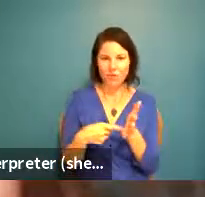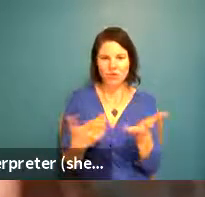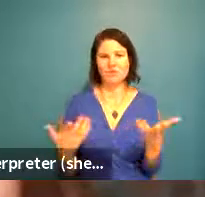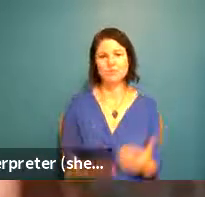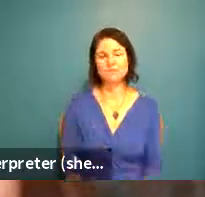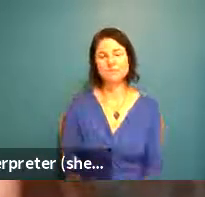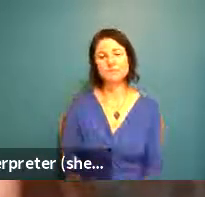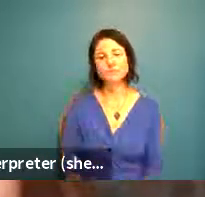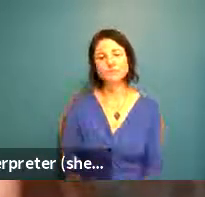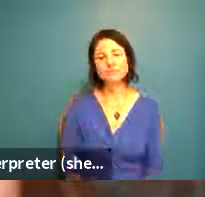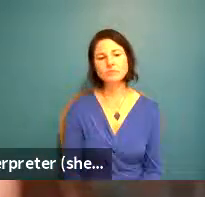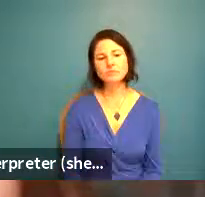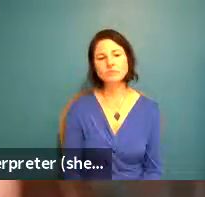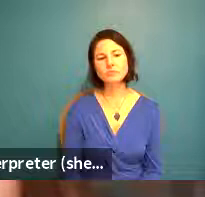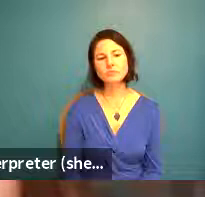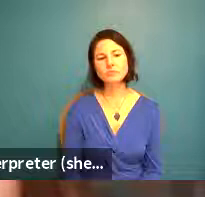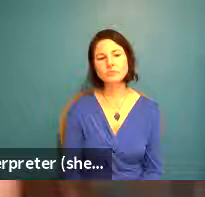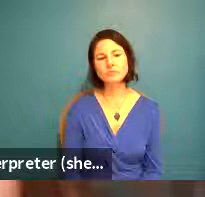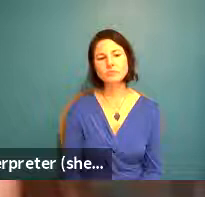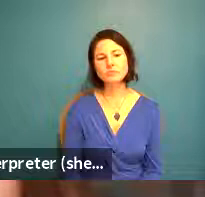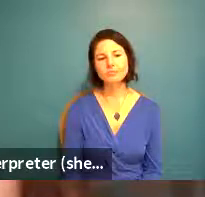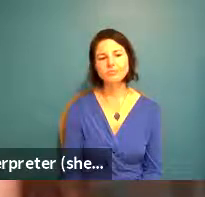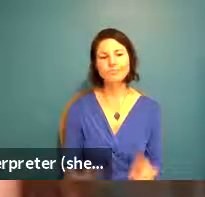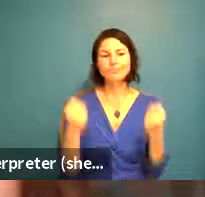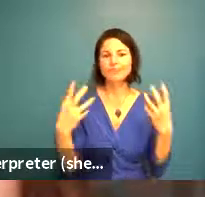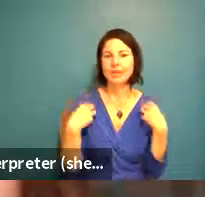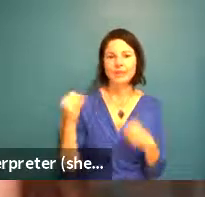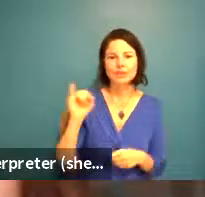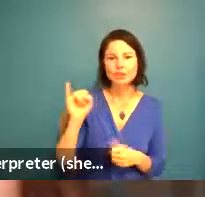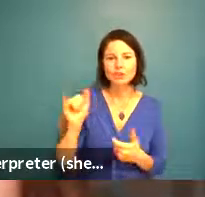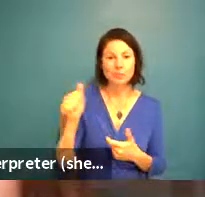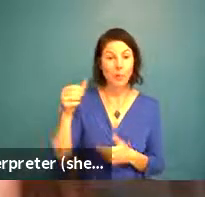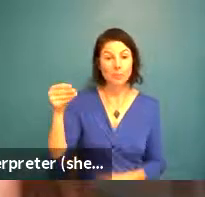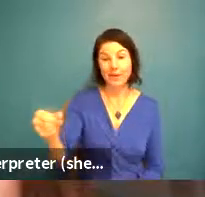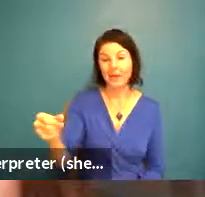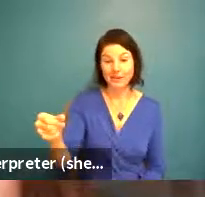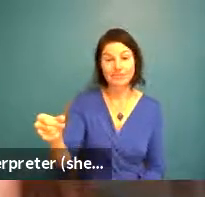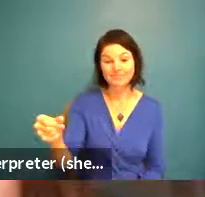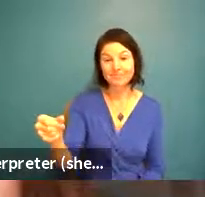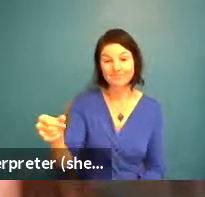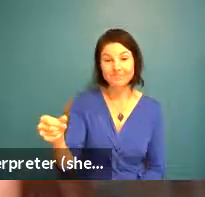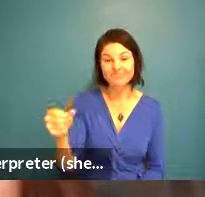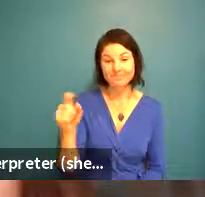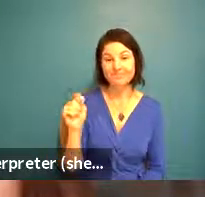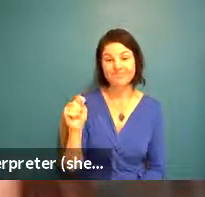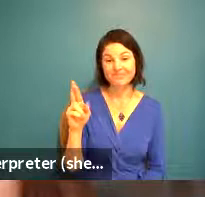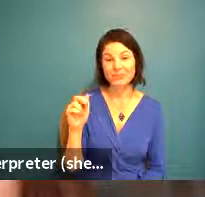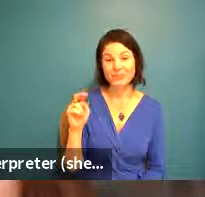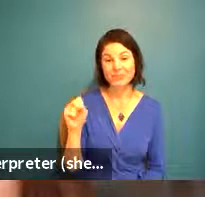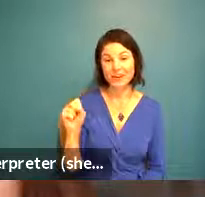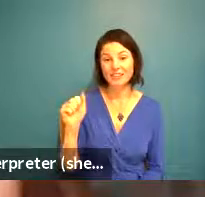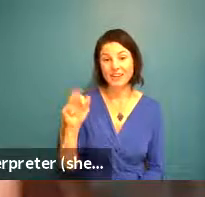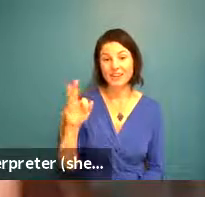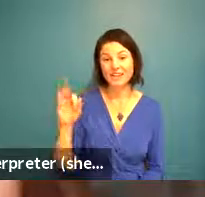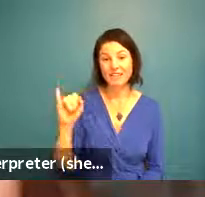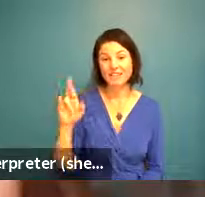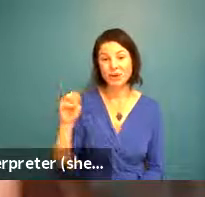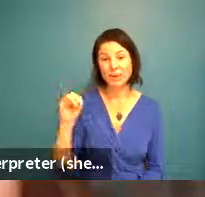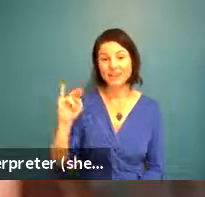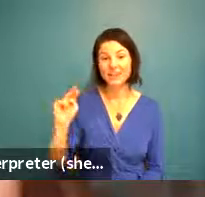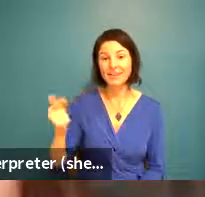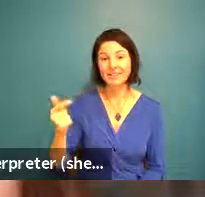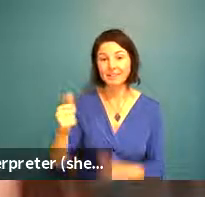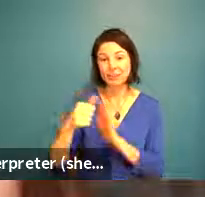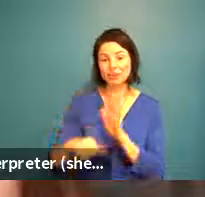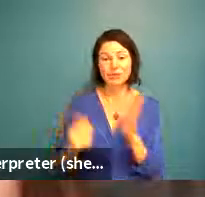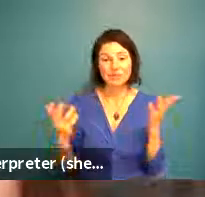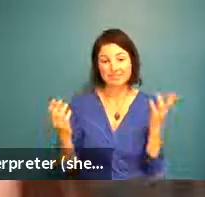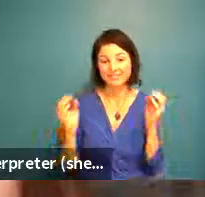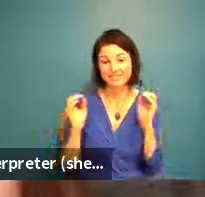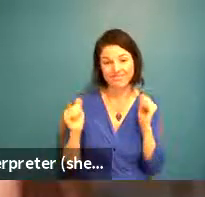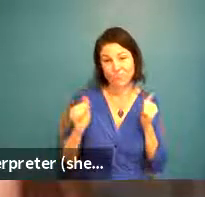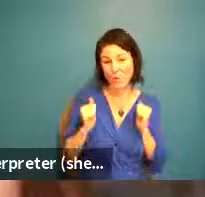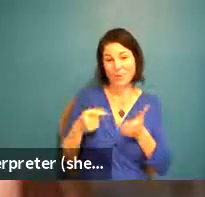Unfortunately, a lot of health insurances do not cover, trans affirming surgery, and/or hormones, some, some types, cover some will